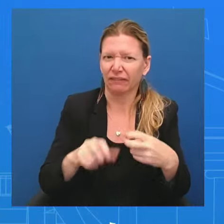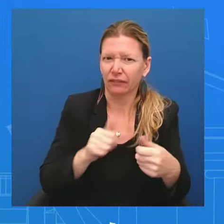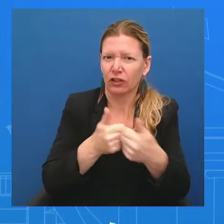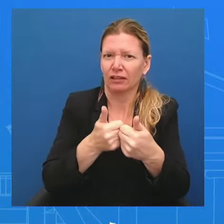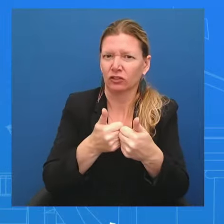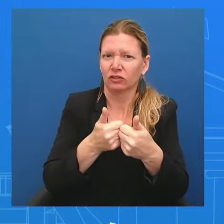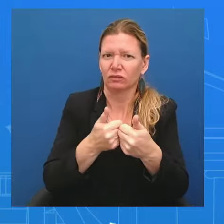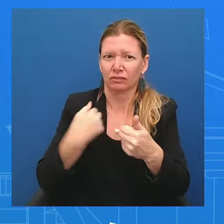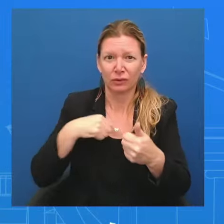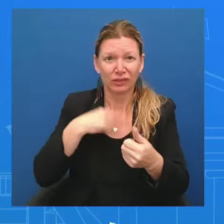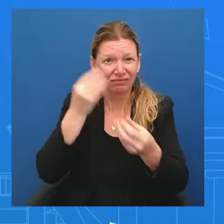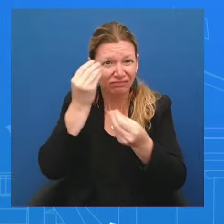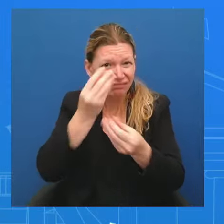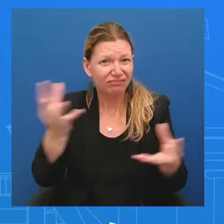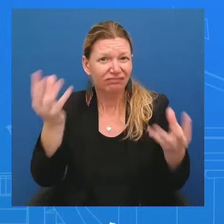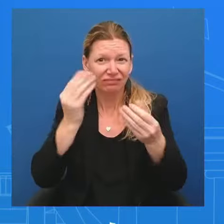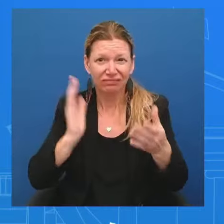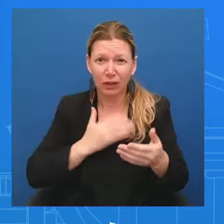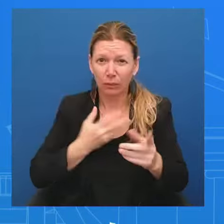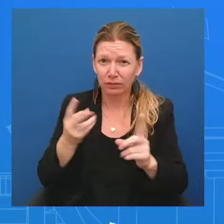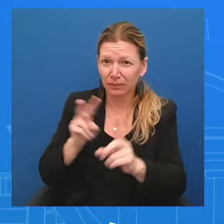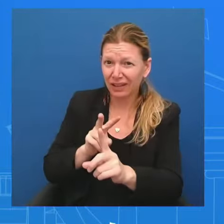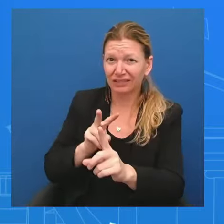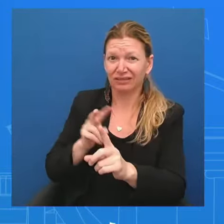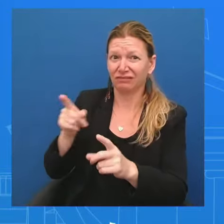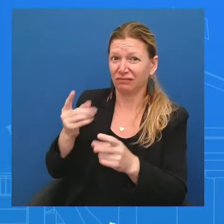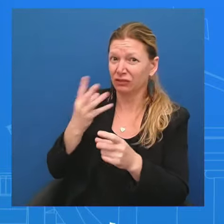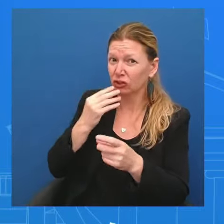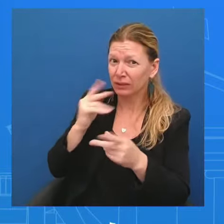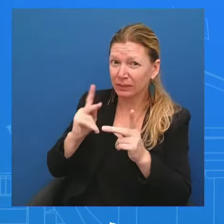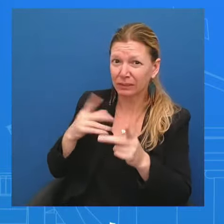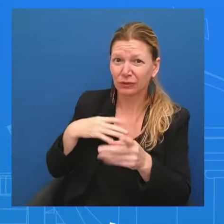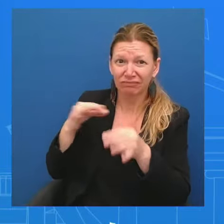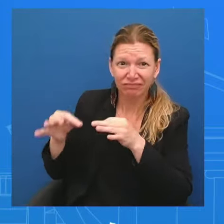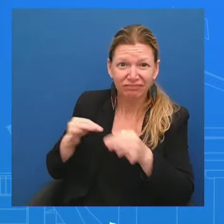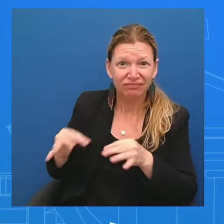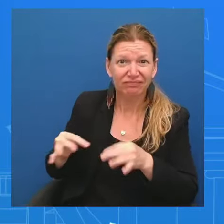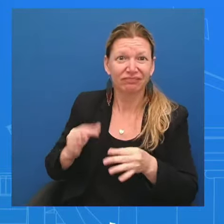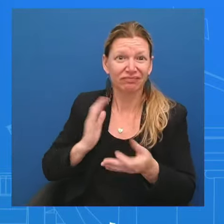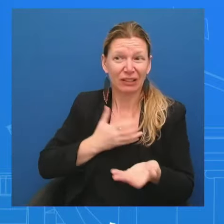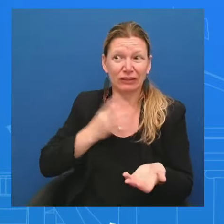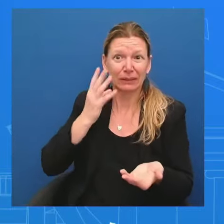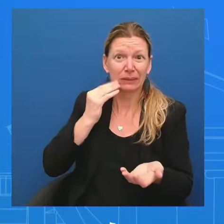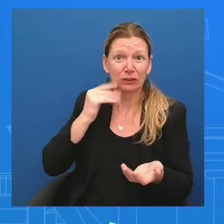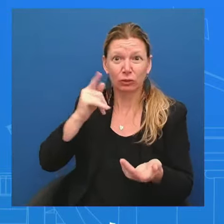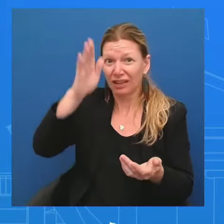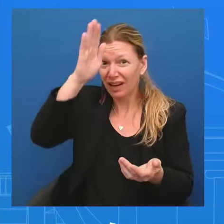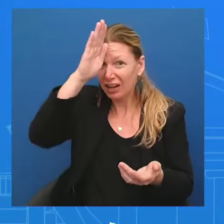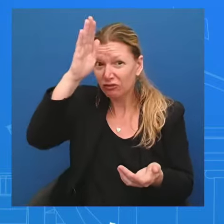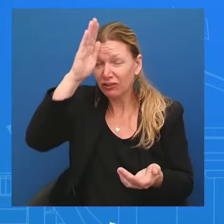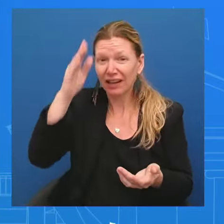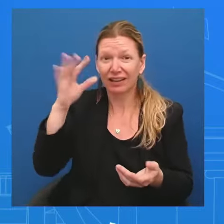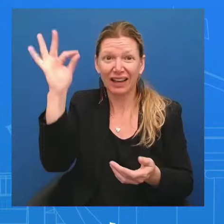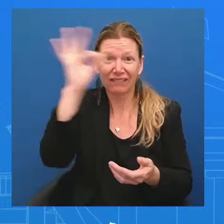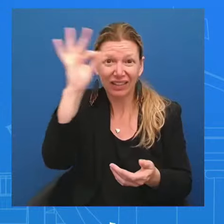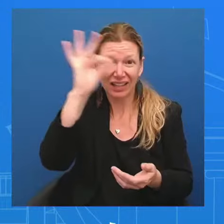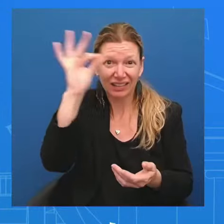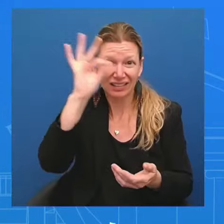learned in places like Iraq and Afghanistan. This incident speaks exactly to that challenge. The Press: And despite the loss of life here, do you still believe that this strike